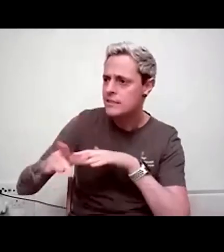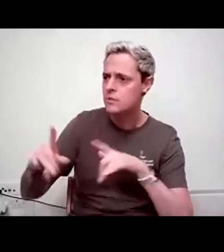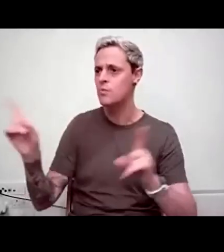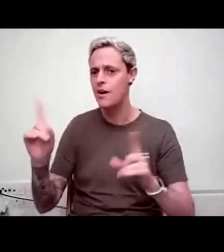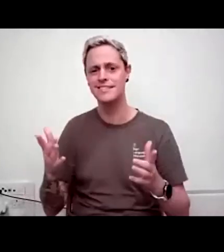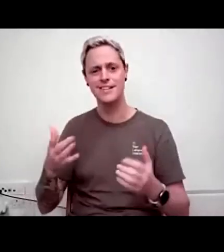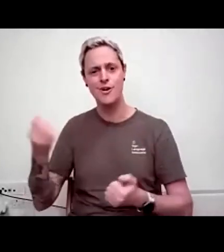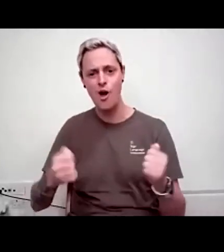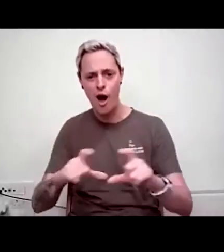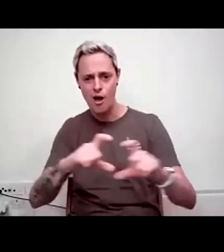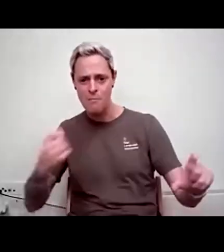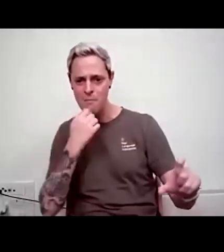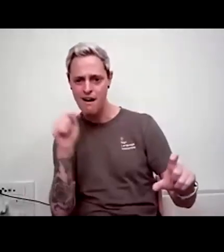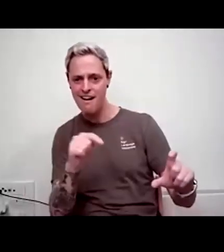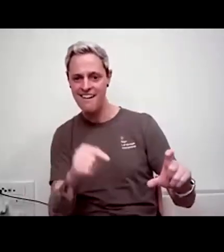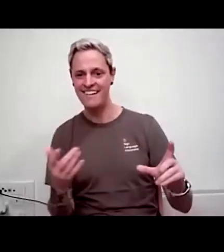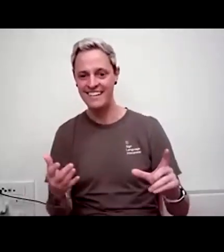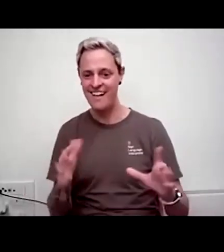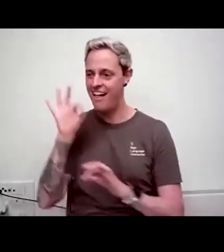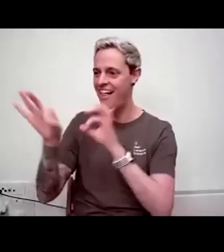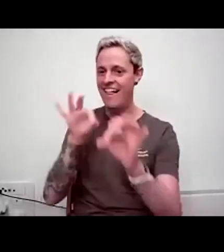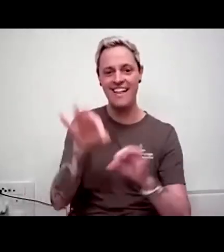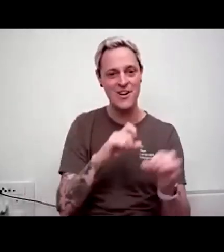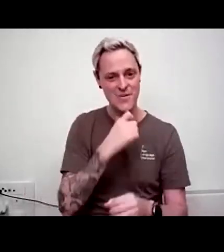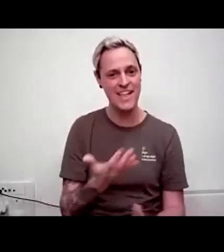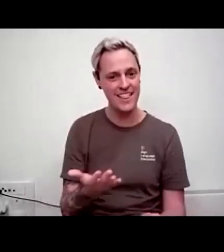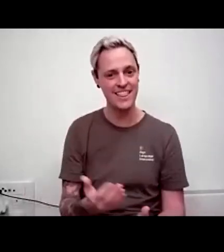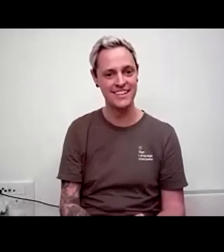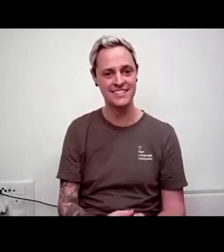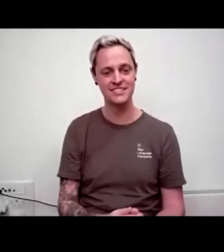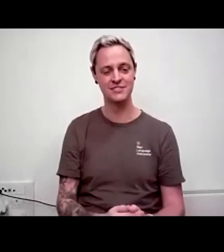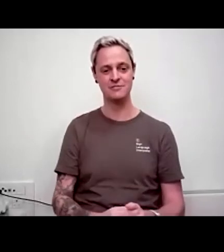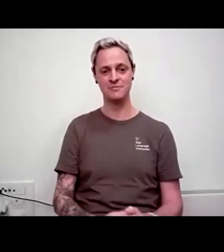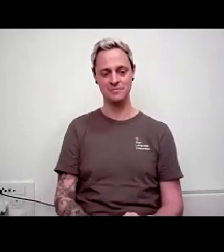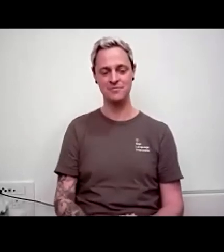their car registration number plates and similar such information.